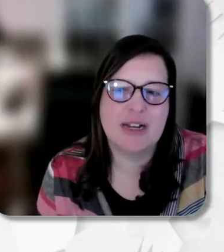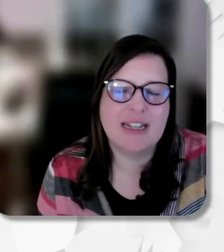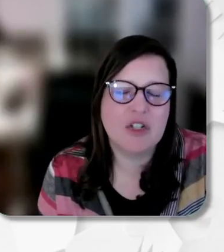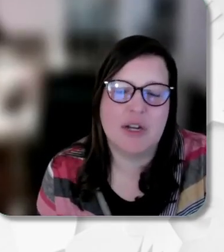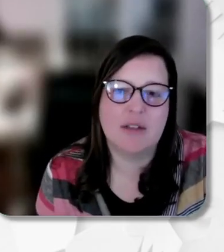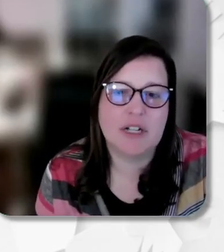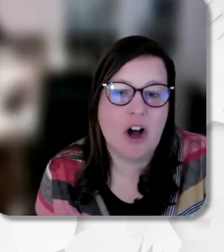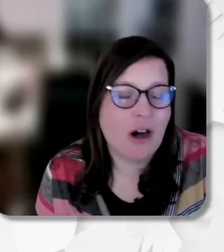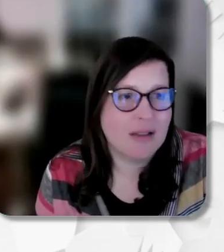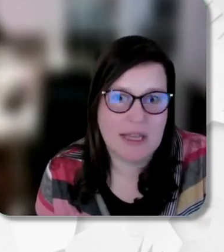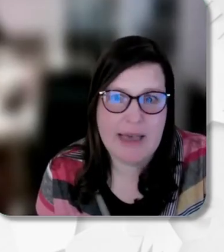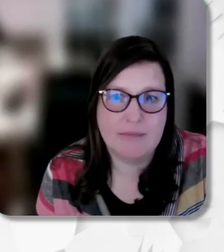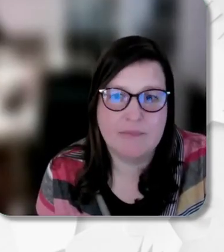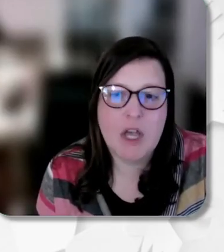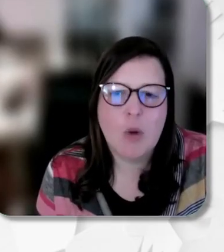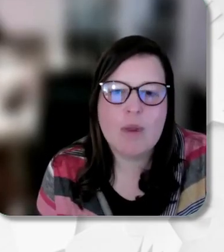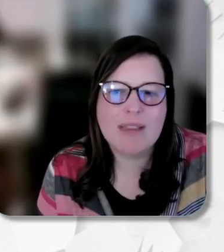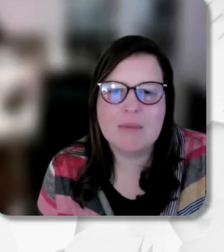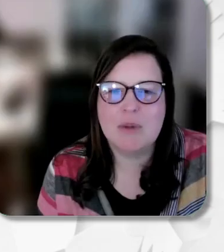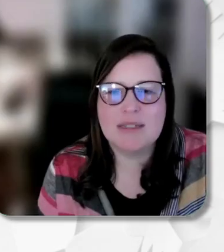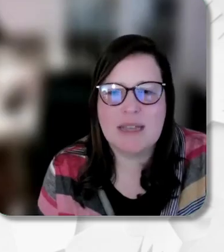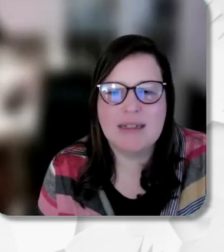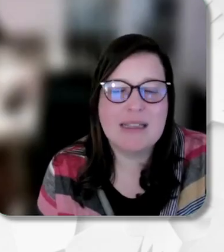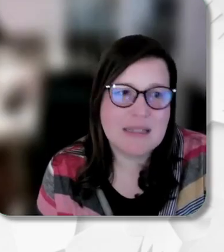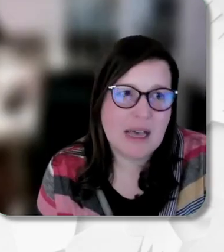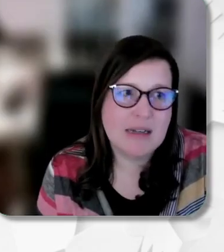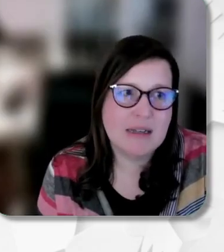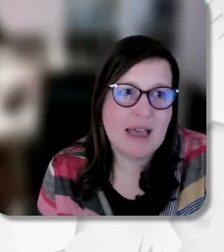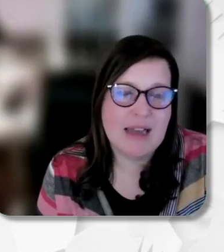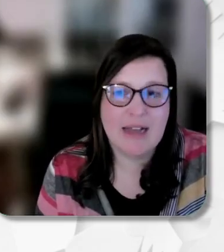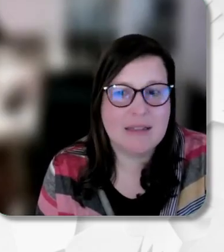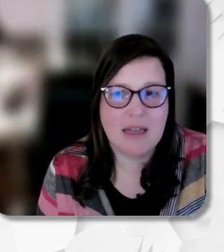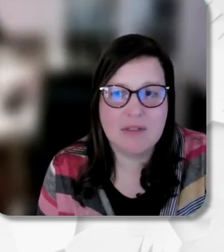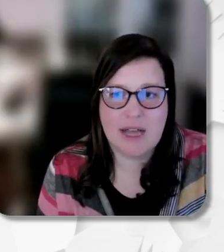and each grade learning all that they can. We want them to excel inside and outside of the